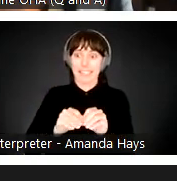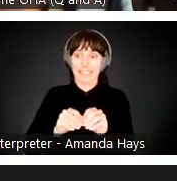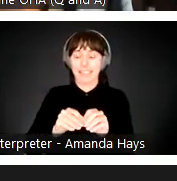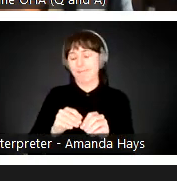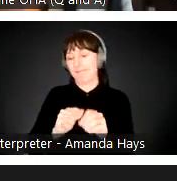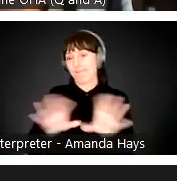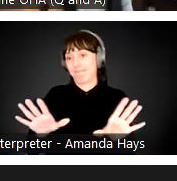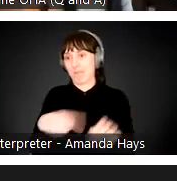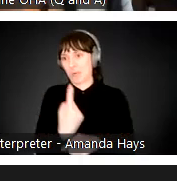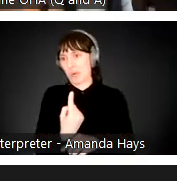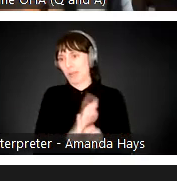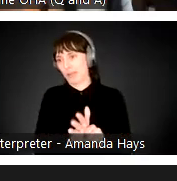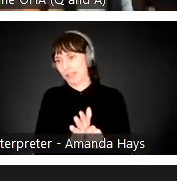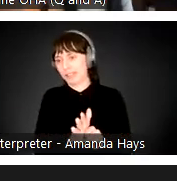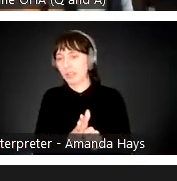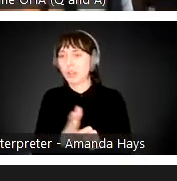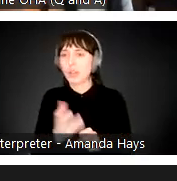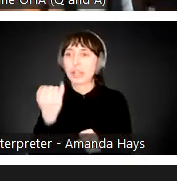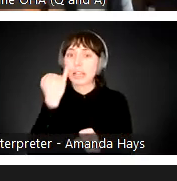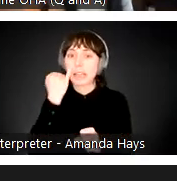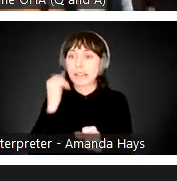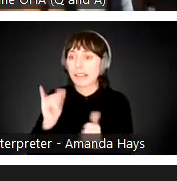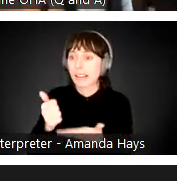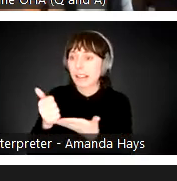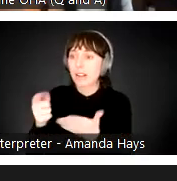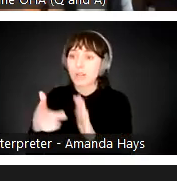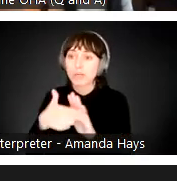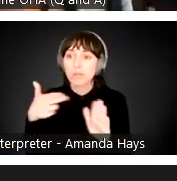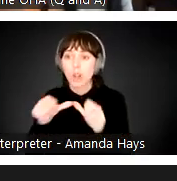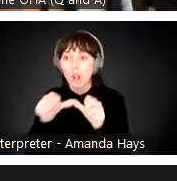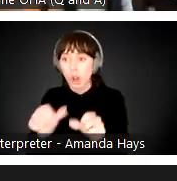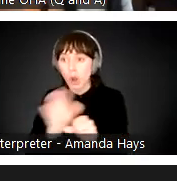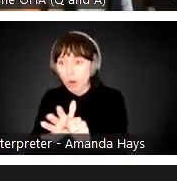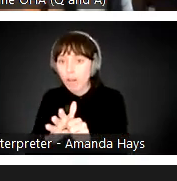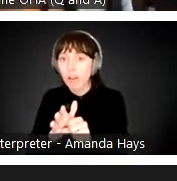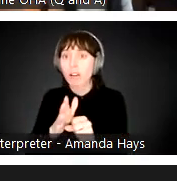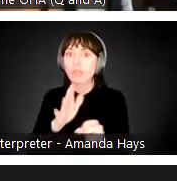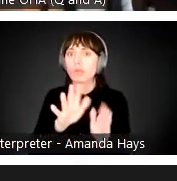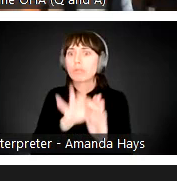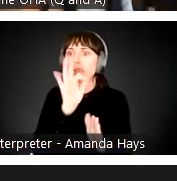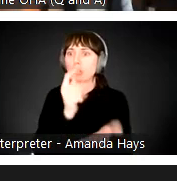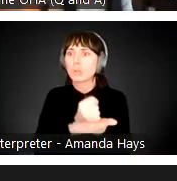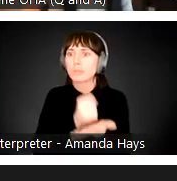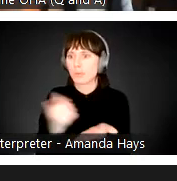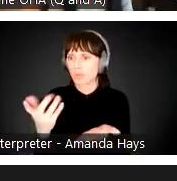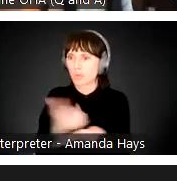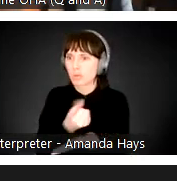call it Long COVID and get the kinds of treatments that you deserve to get, I think that is helpful. Because, you